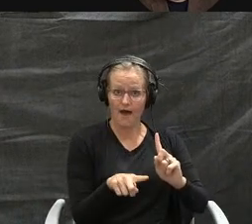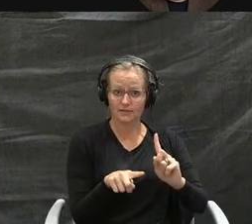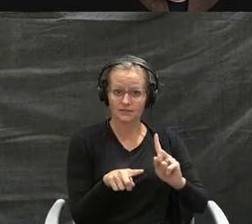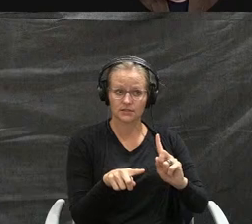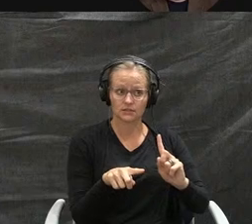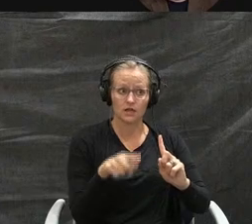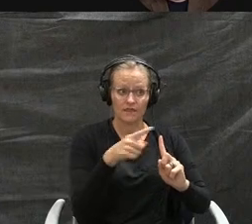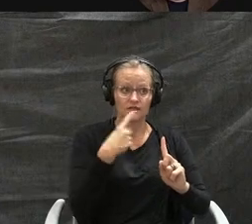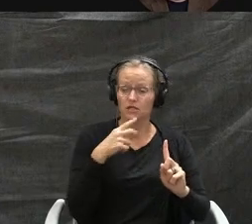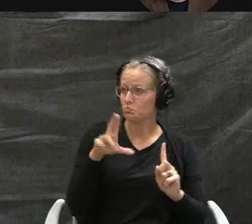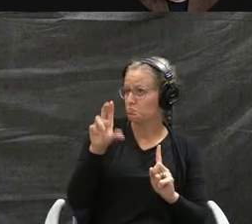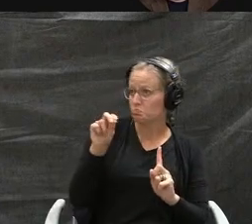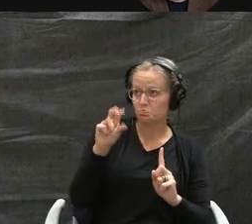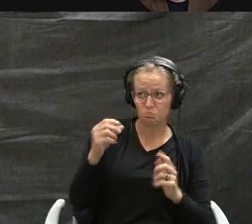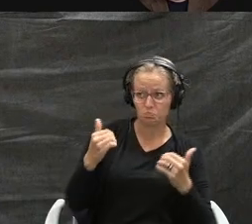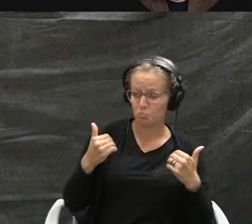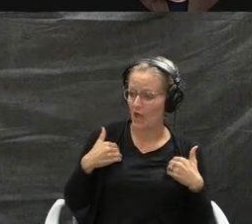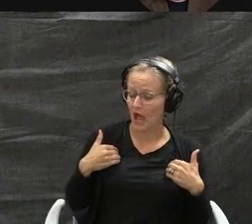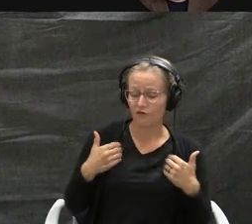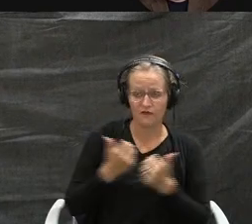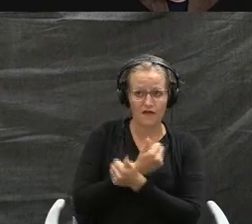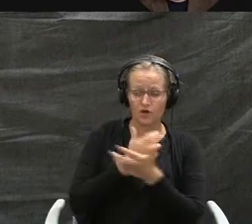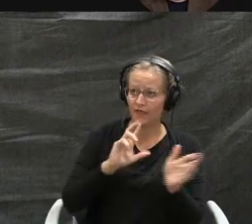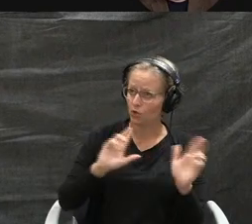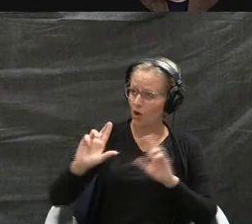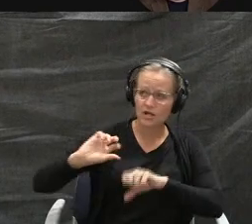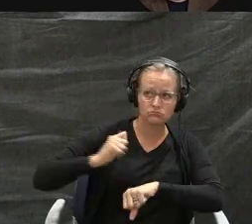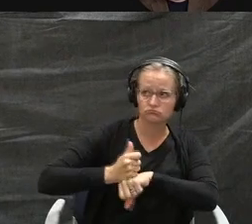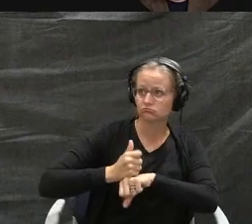have a loader on back on site in there, ready to go so.